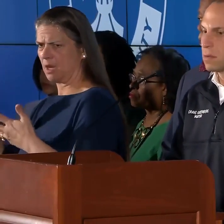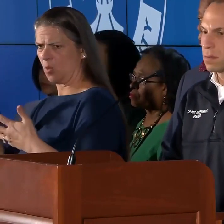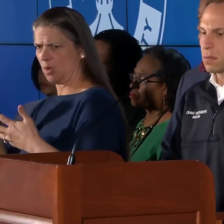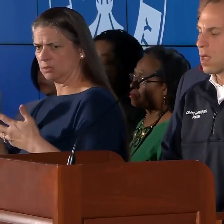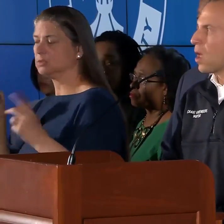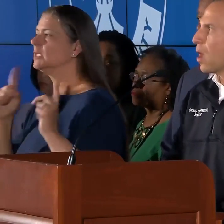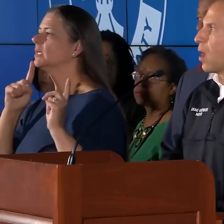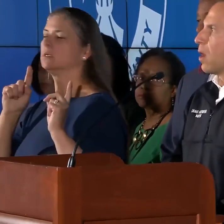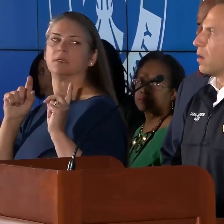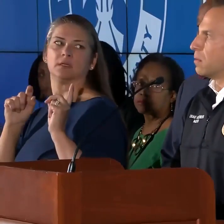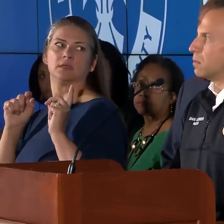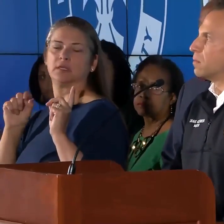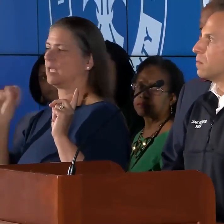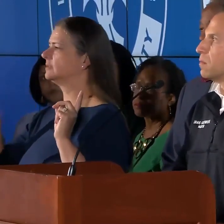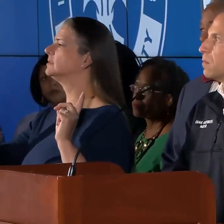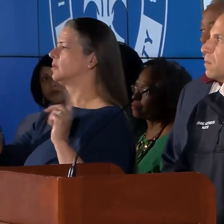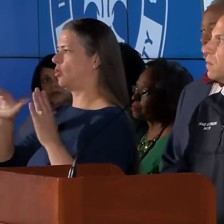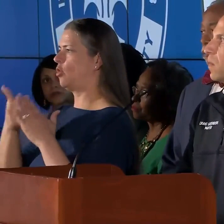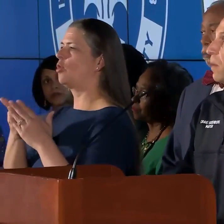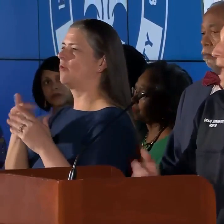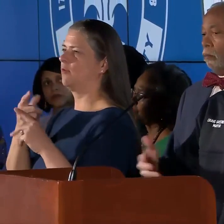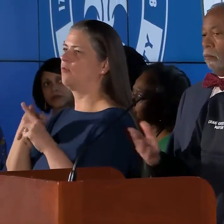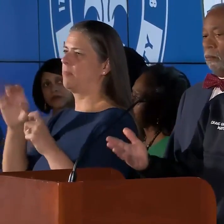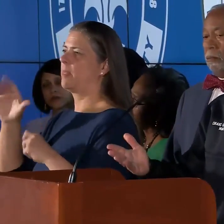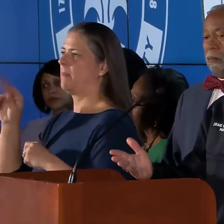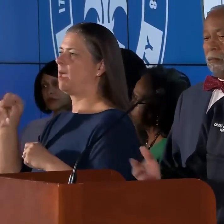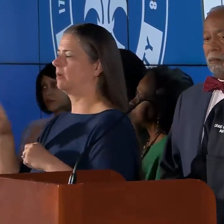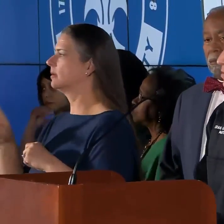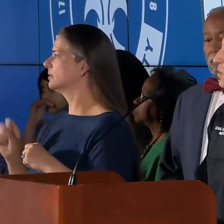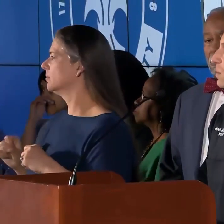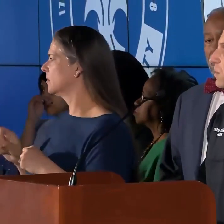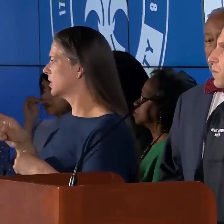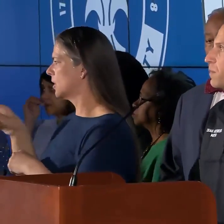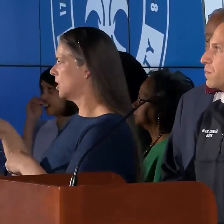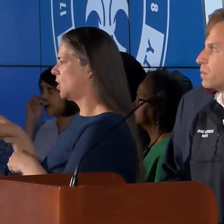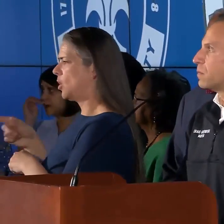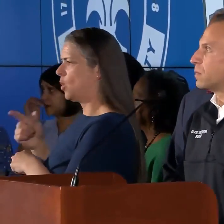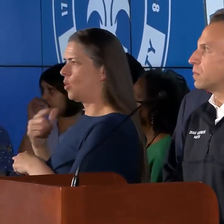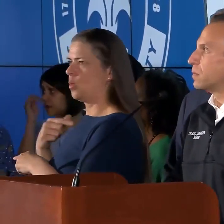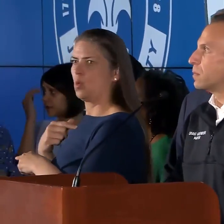Yes. Yes. Yes and, and the officers and the officers. Yes.